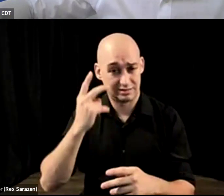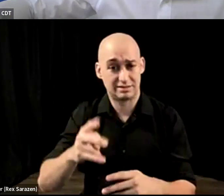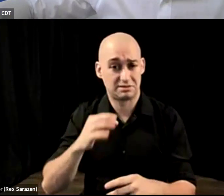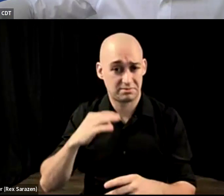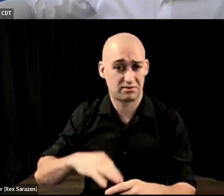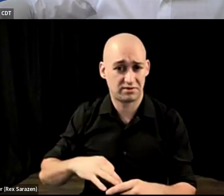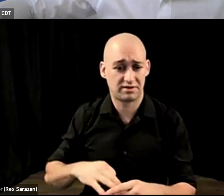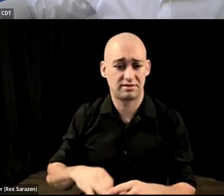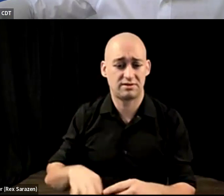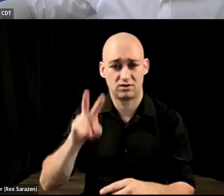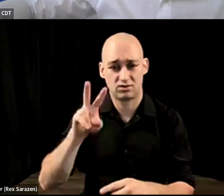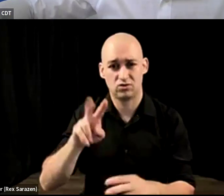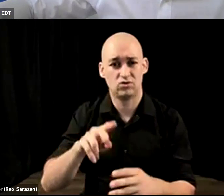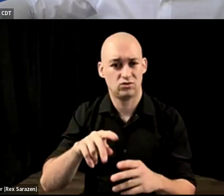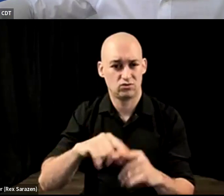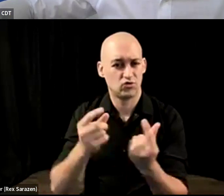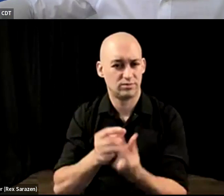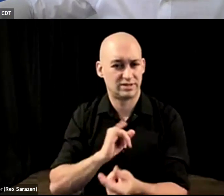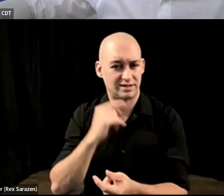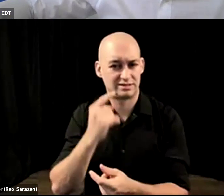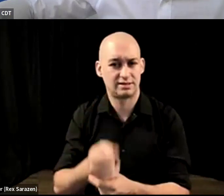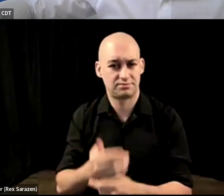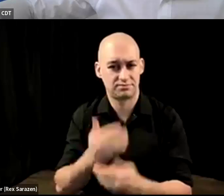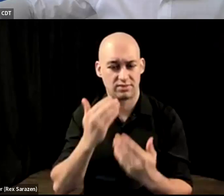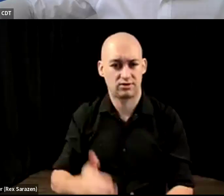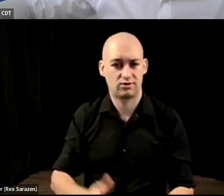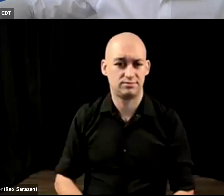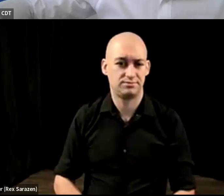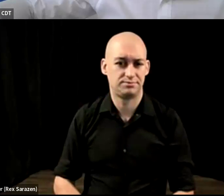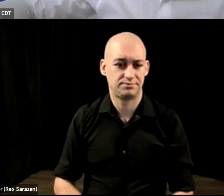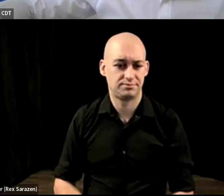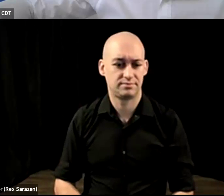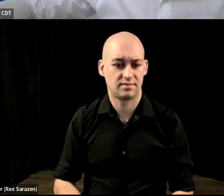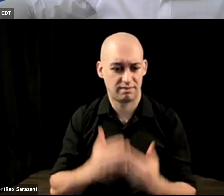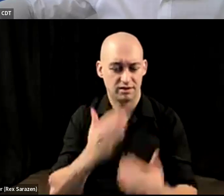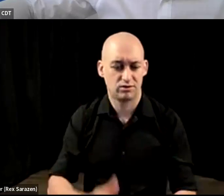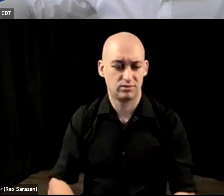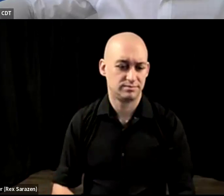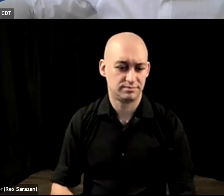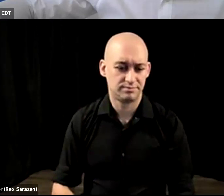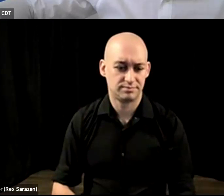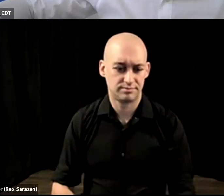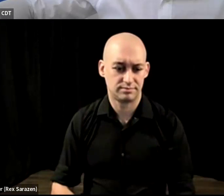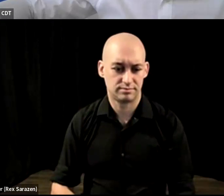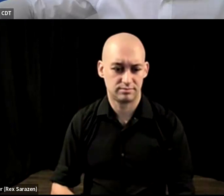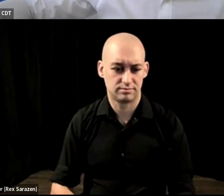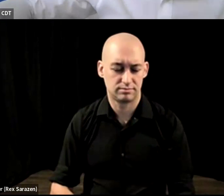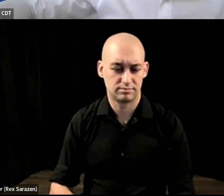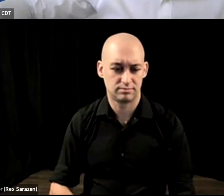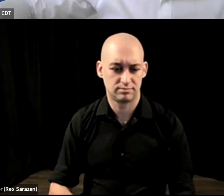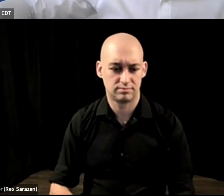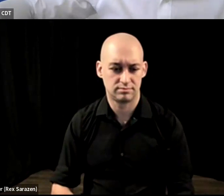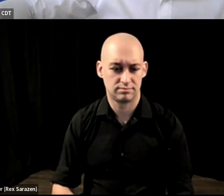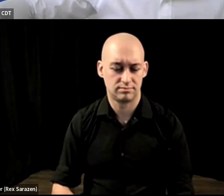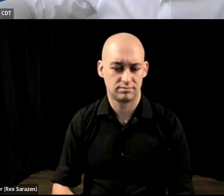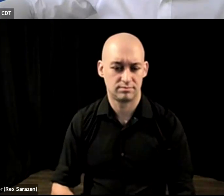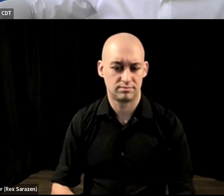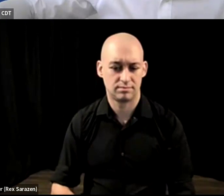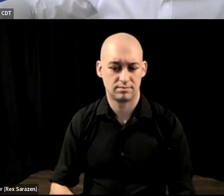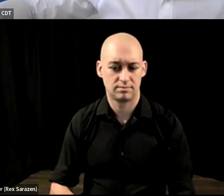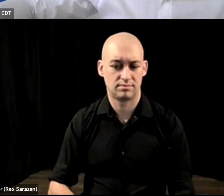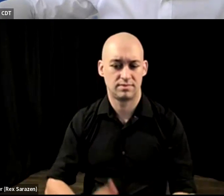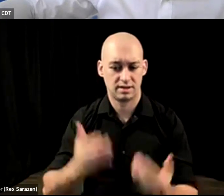two populations that I mentioned. Thank you. Thank you. And now Cole I want to say I know